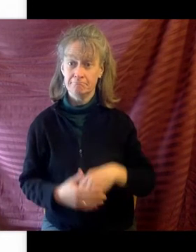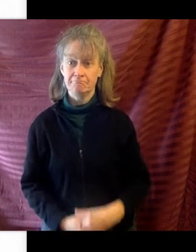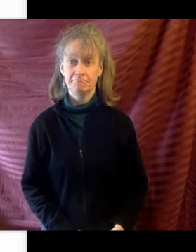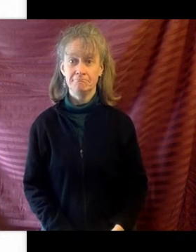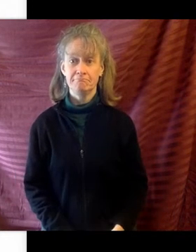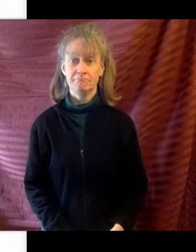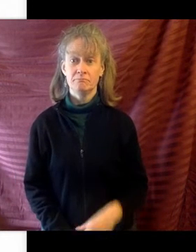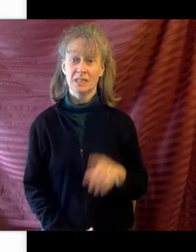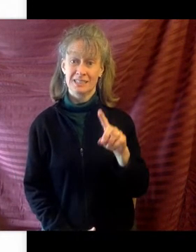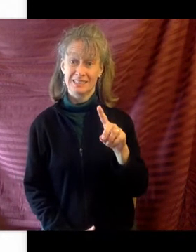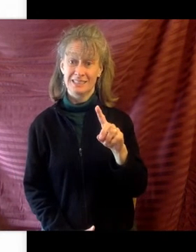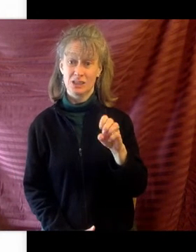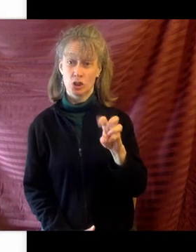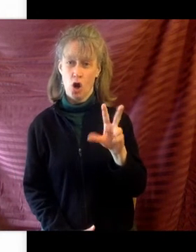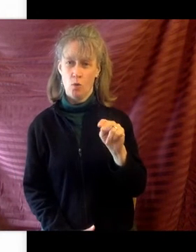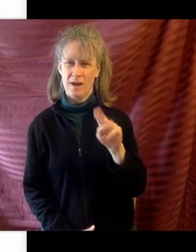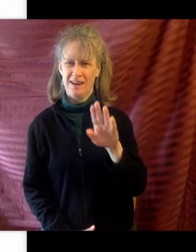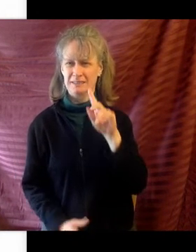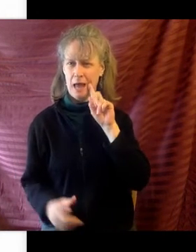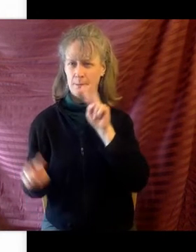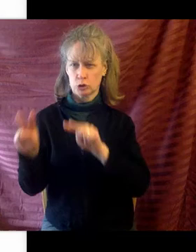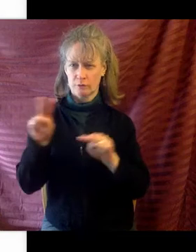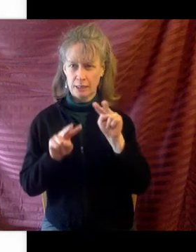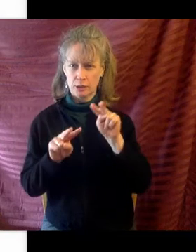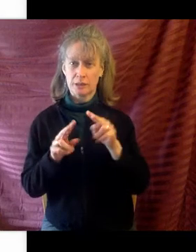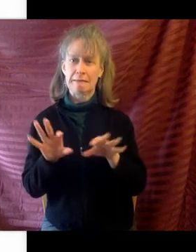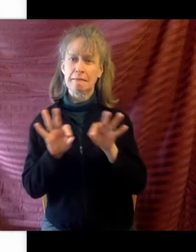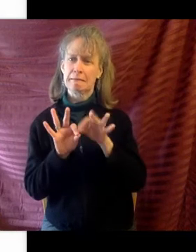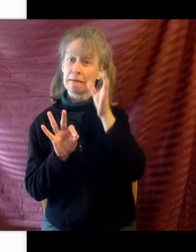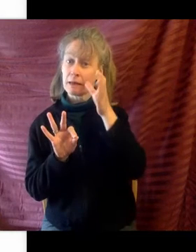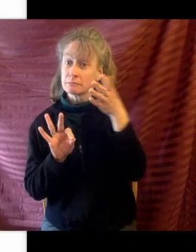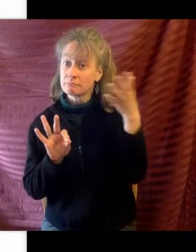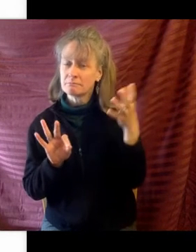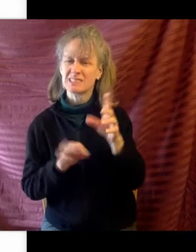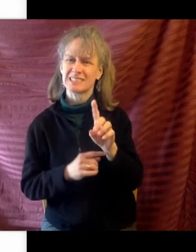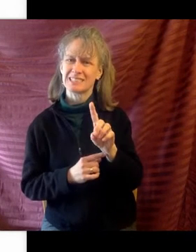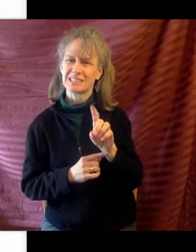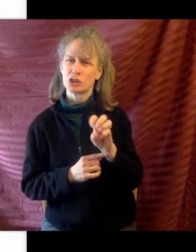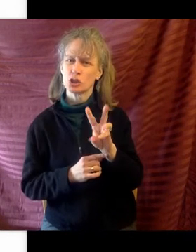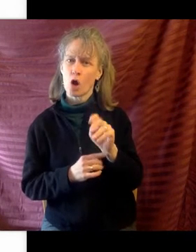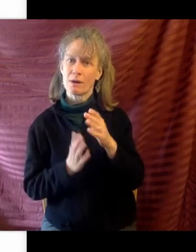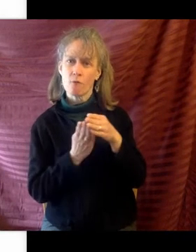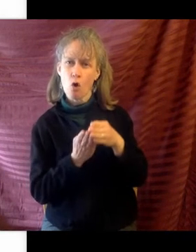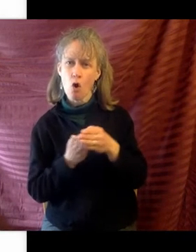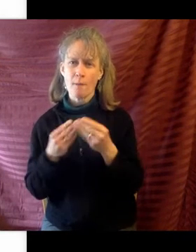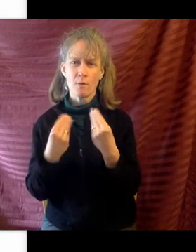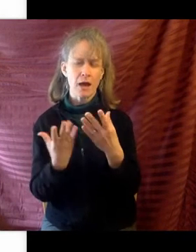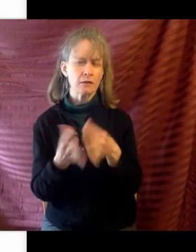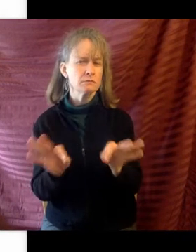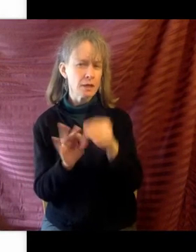Darwin's Observations. The key concept is Darwin's voyage provided insights into evolution.